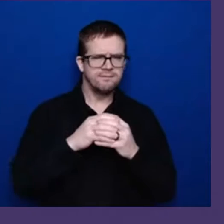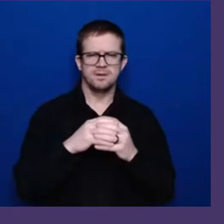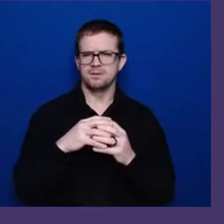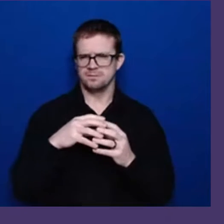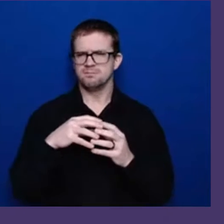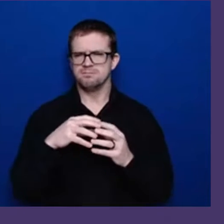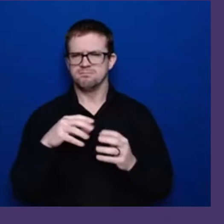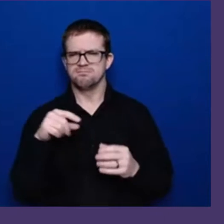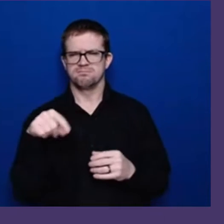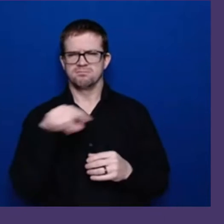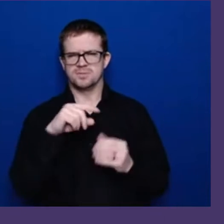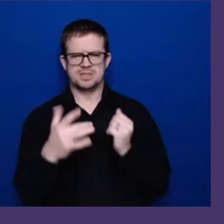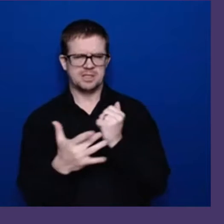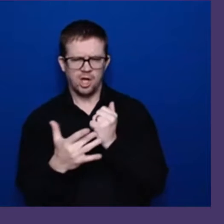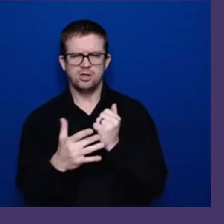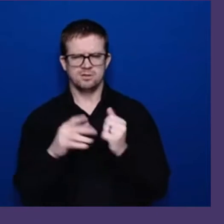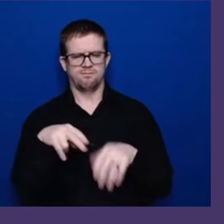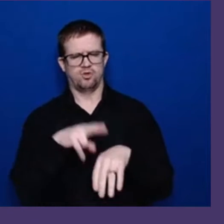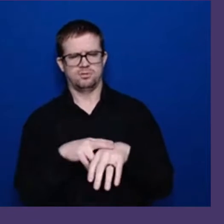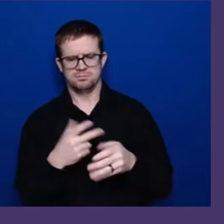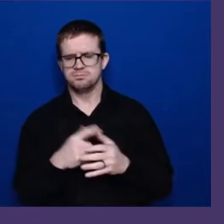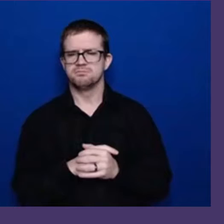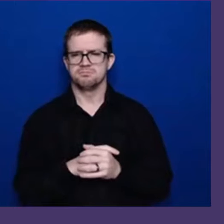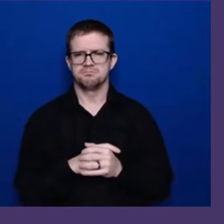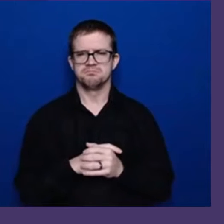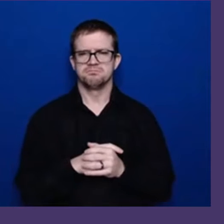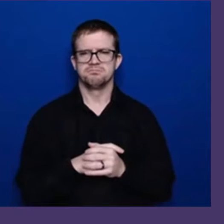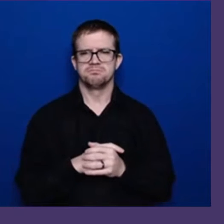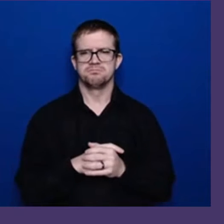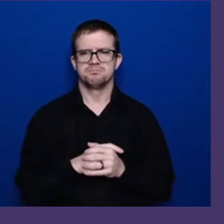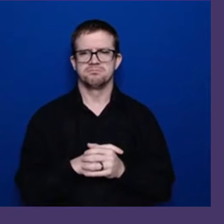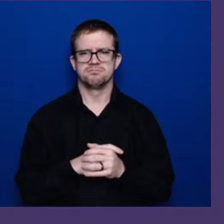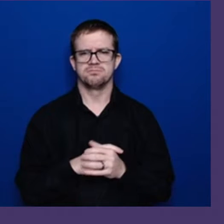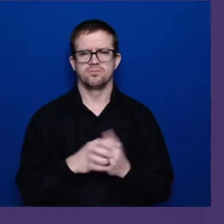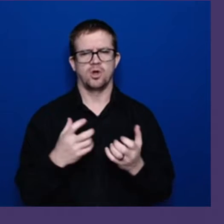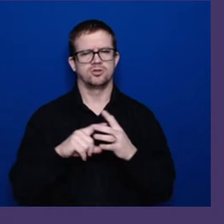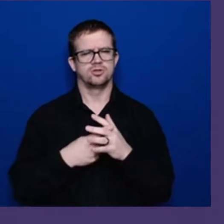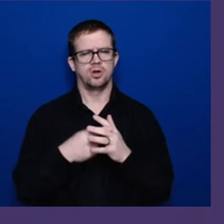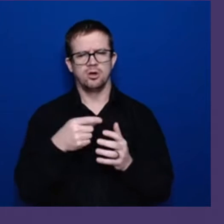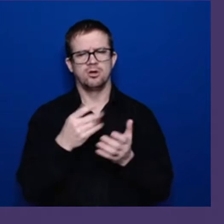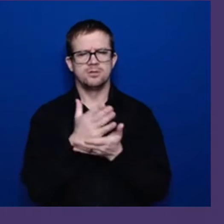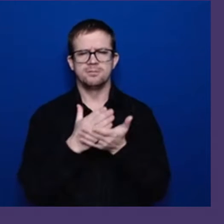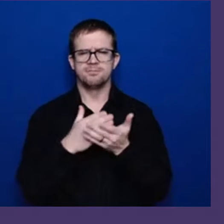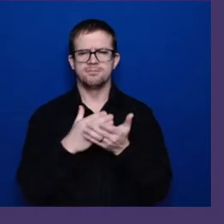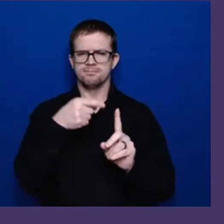I wanted to start with some grounding terminology. Keri, I think I'll look to you.